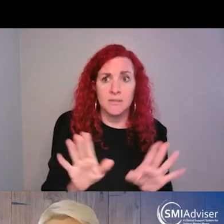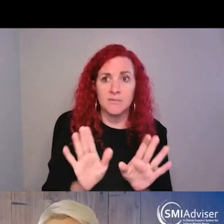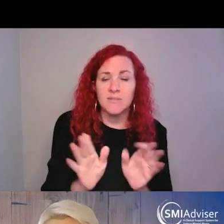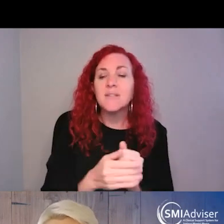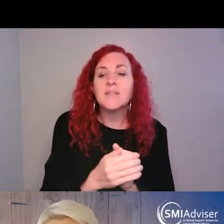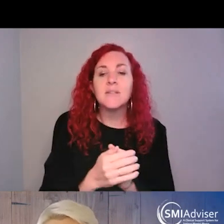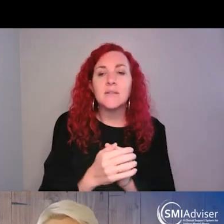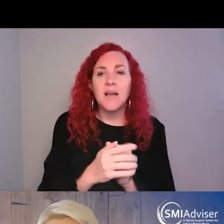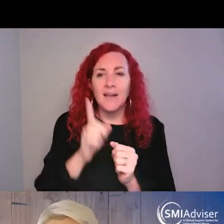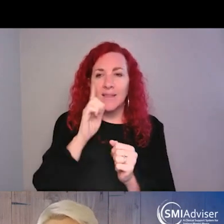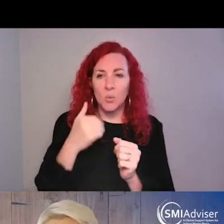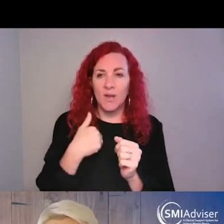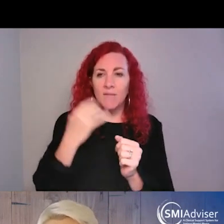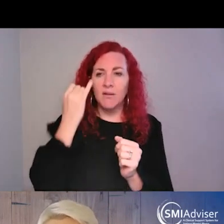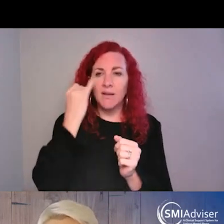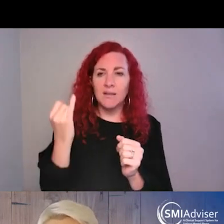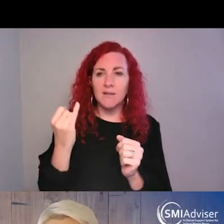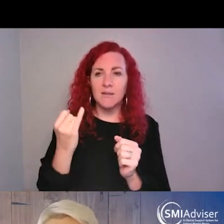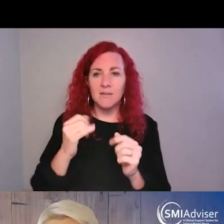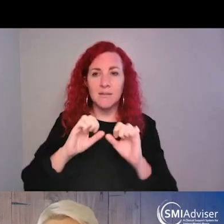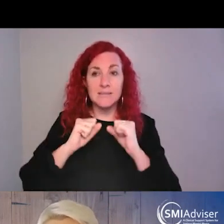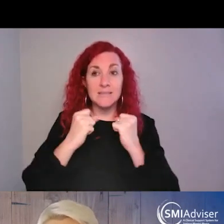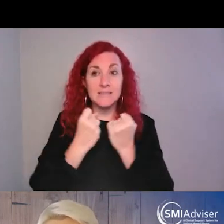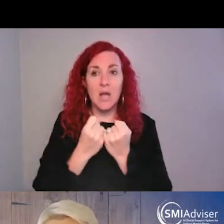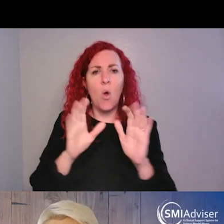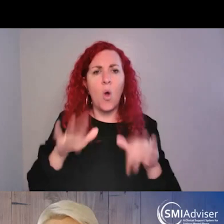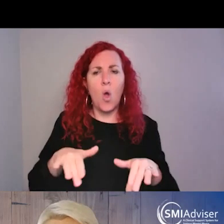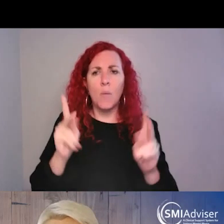WE HAVE AN IDEA THAT WE SHOULD PUT PEOPLE BACK IN THE ENVIRONMENT